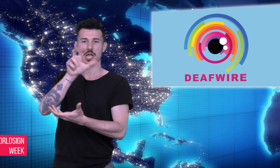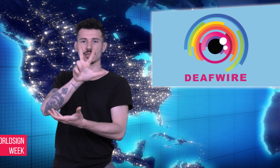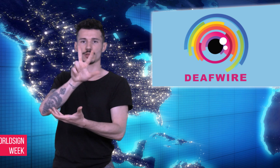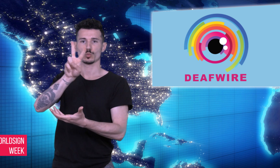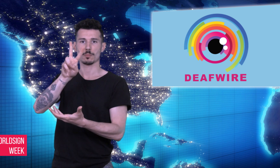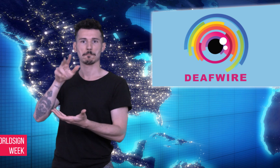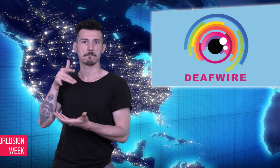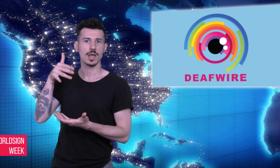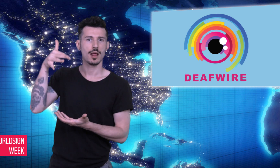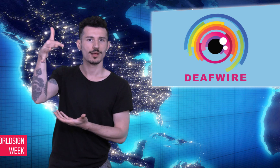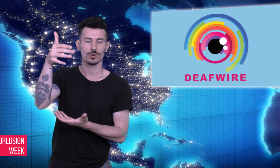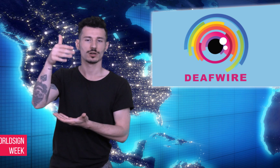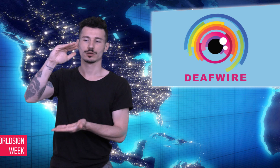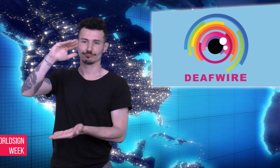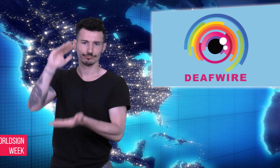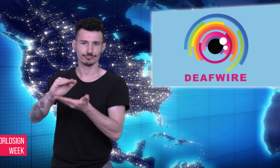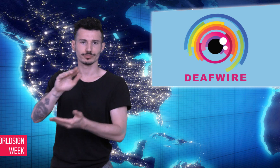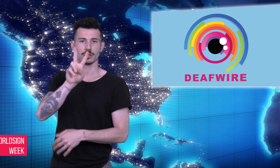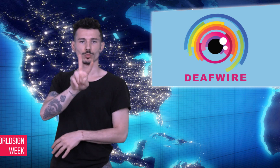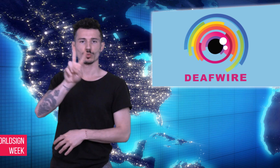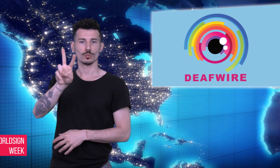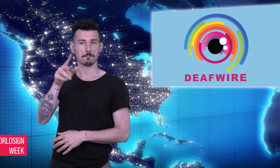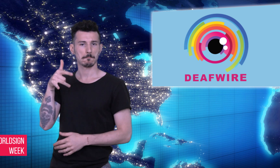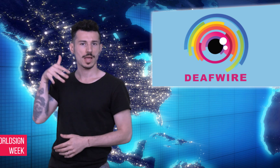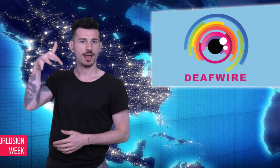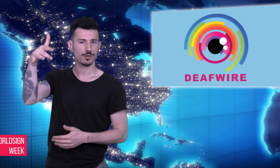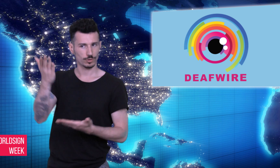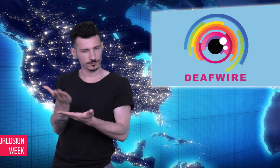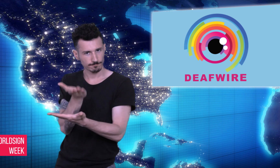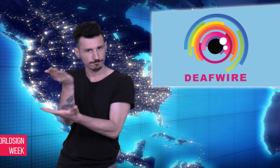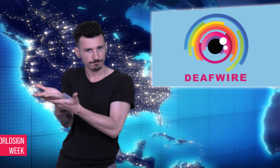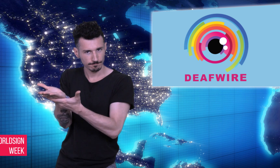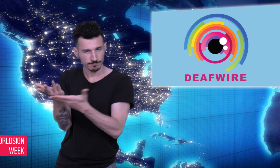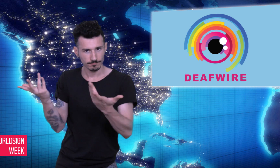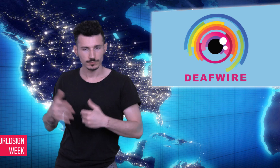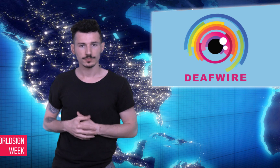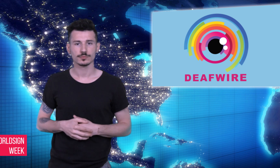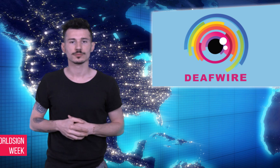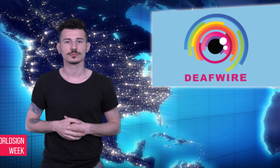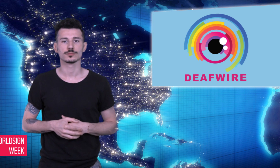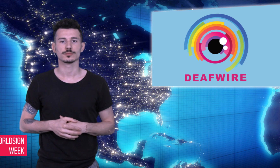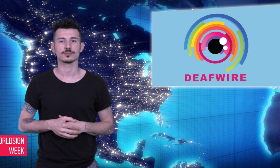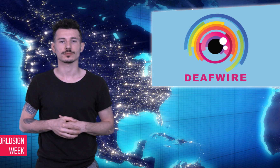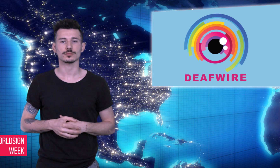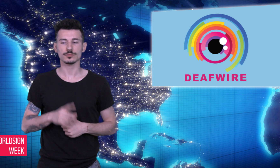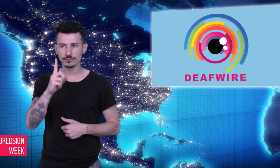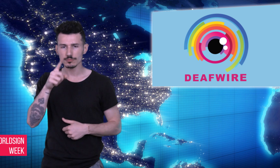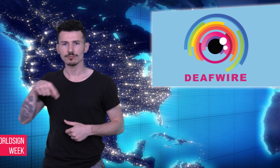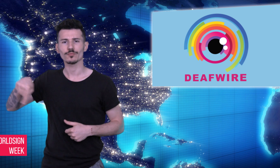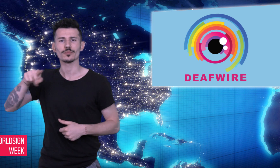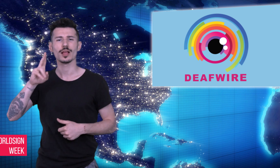proposing to cut funding from 32 million in 2016 to 22 million. The